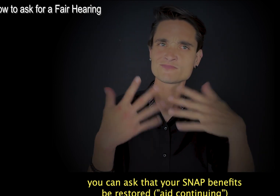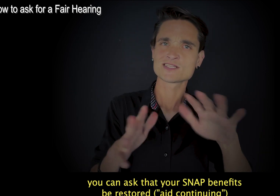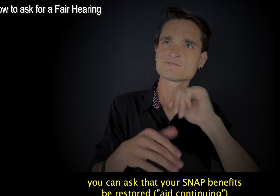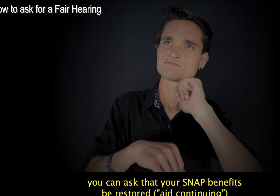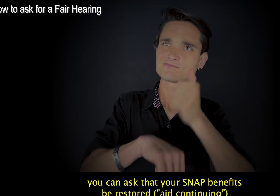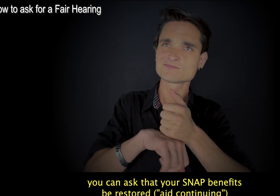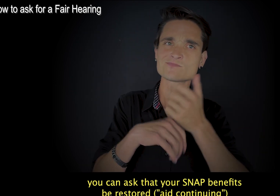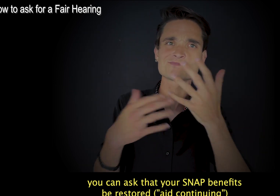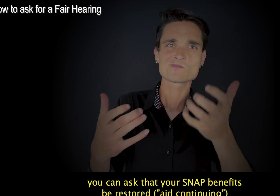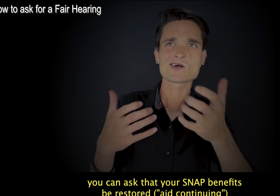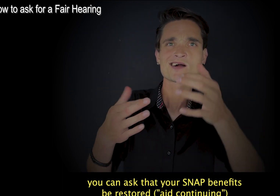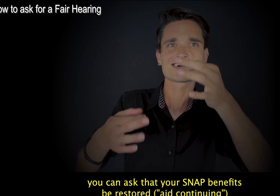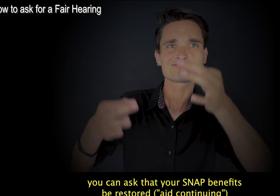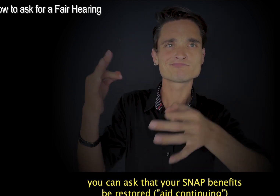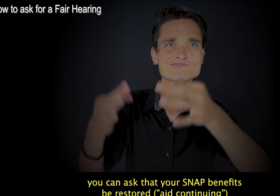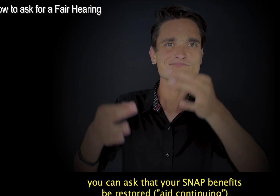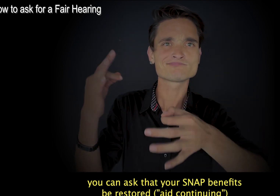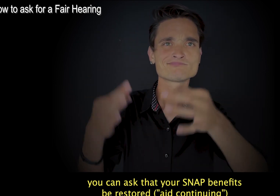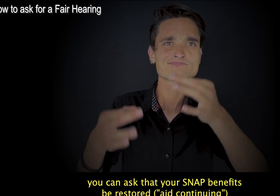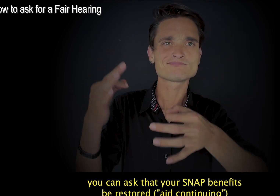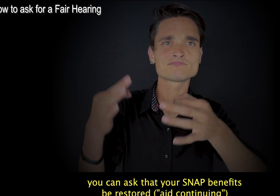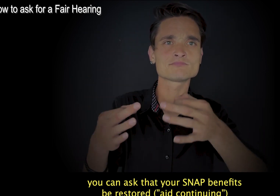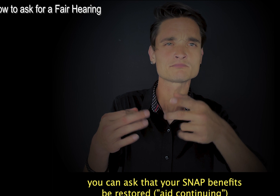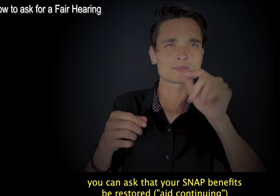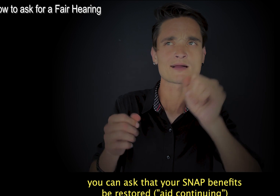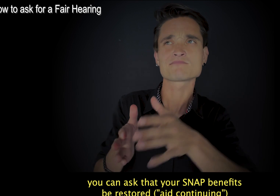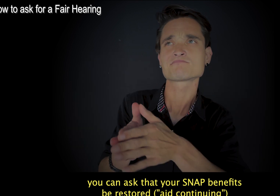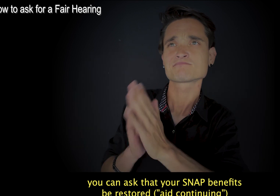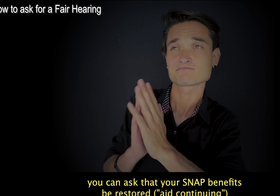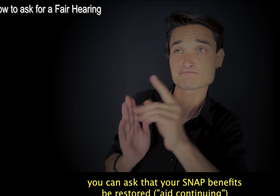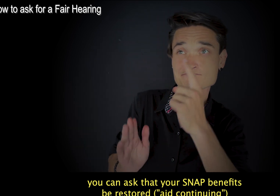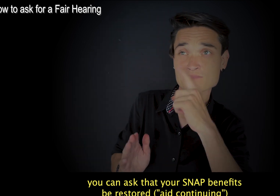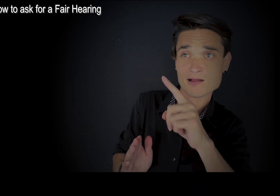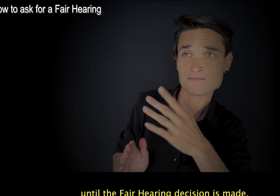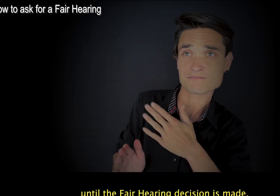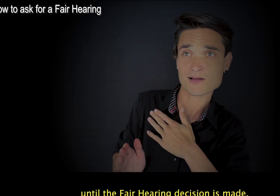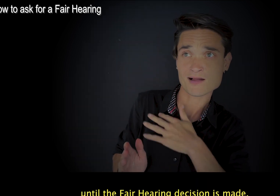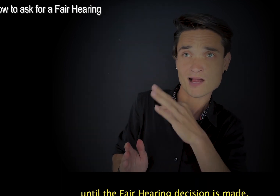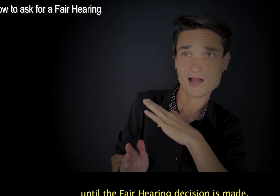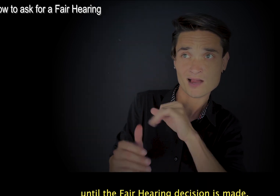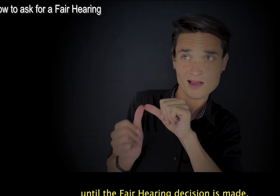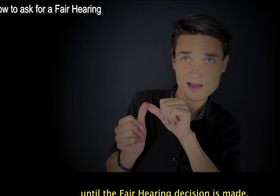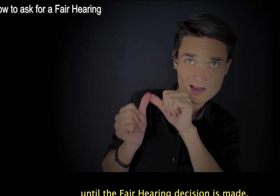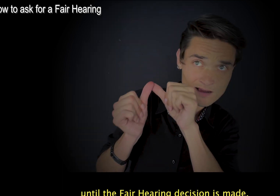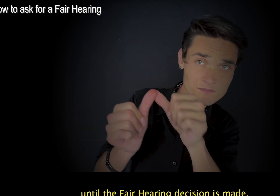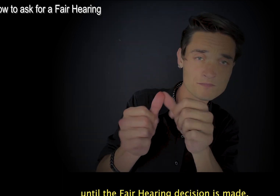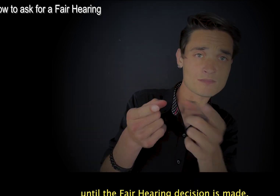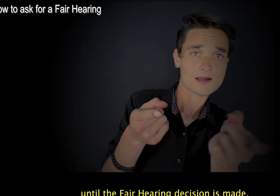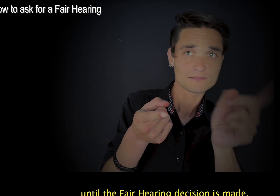you can ask that your SNAP benefits be restored (”aid continuing”) until the Fair Hearing decision is made.